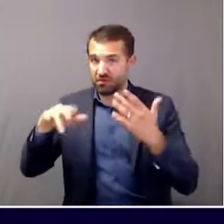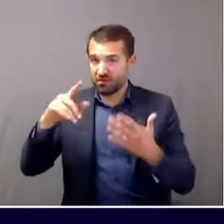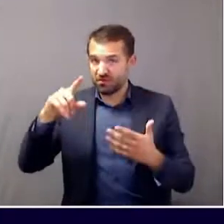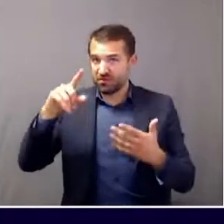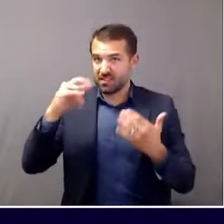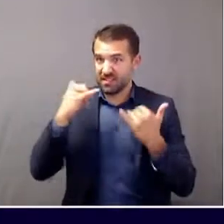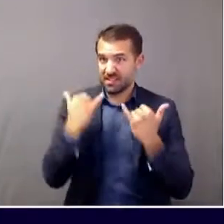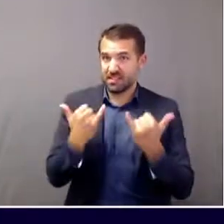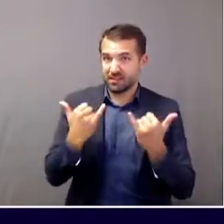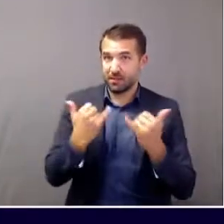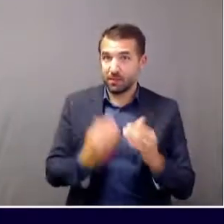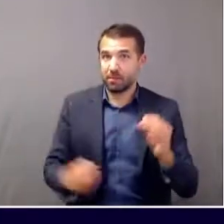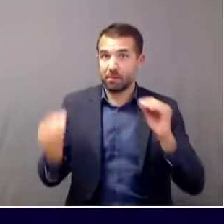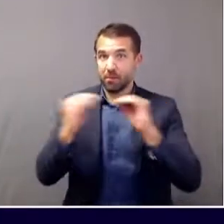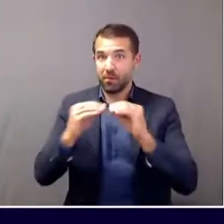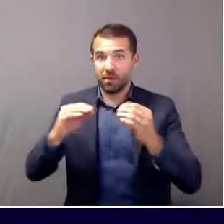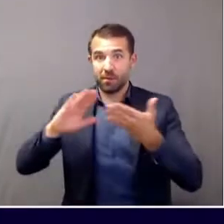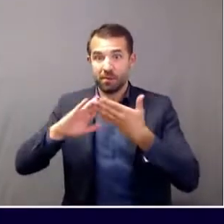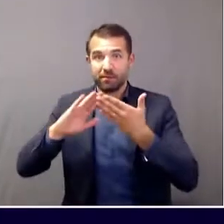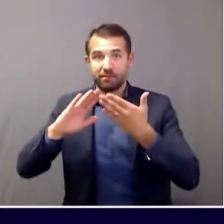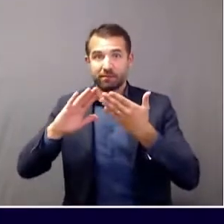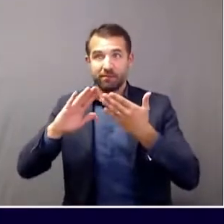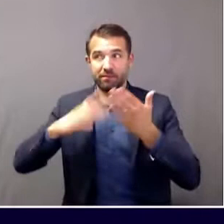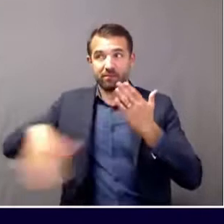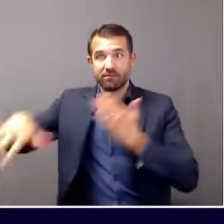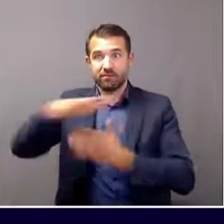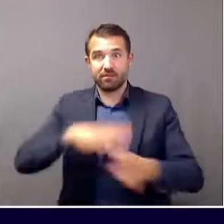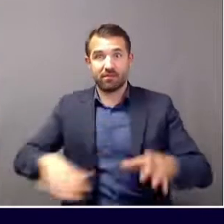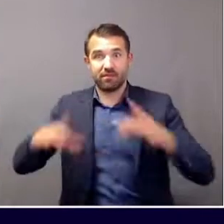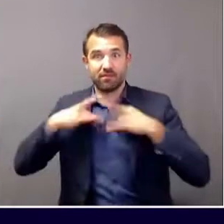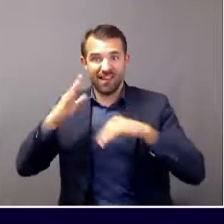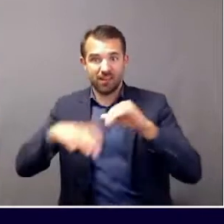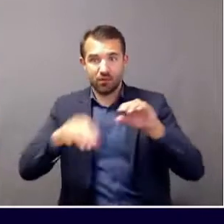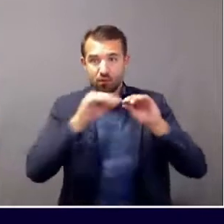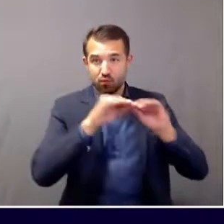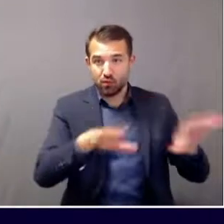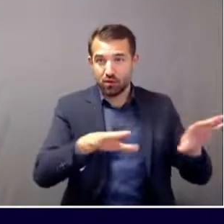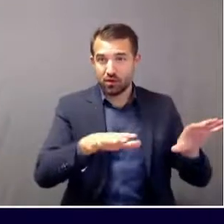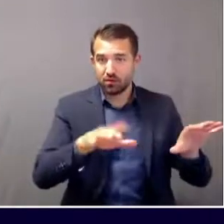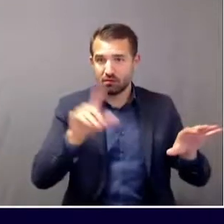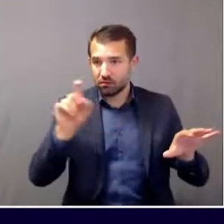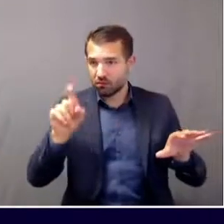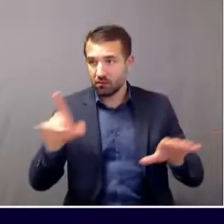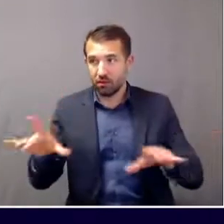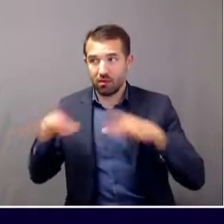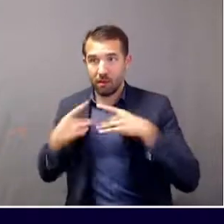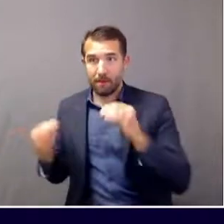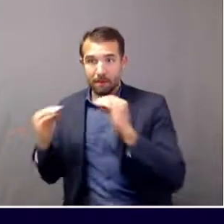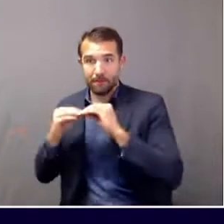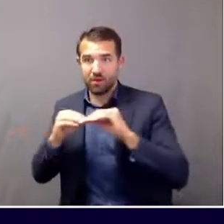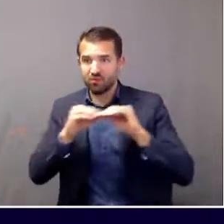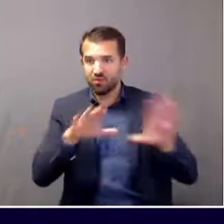so I'm glad you raised that